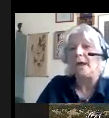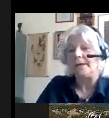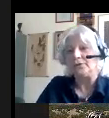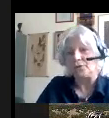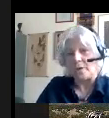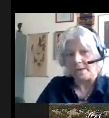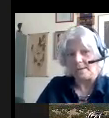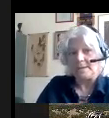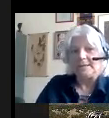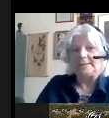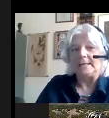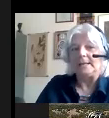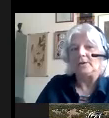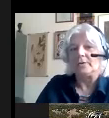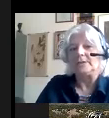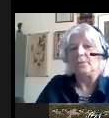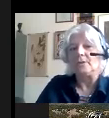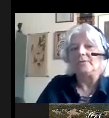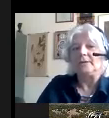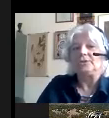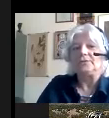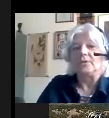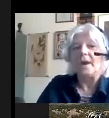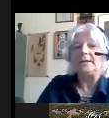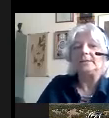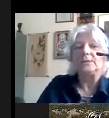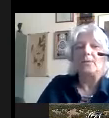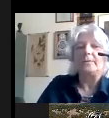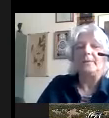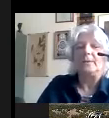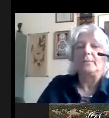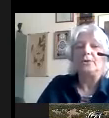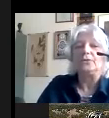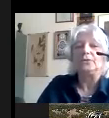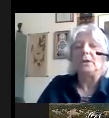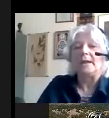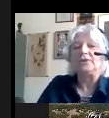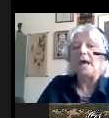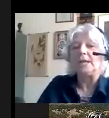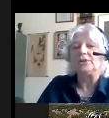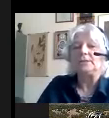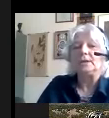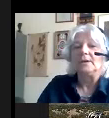not enjoy. Second, it creates real advantages for whites. White people are immune to a lot of challenges.